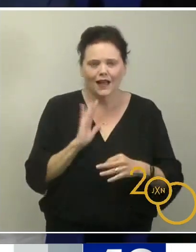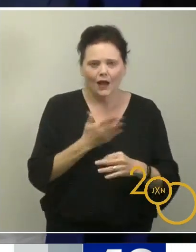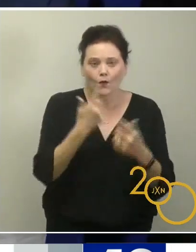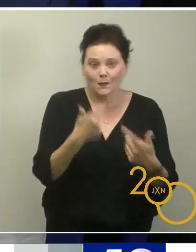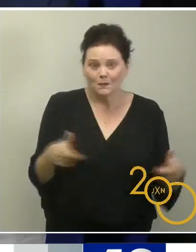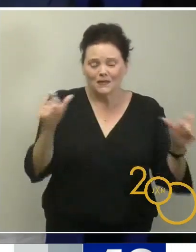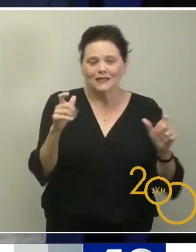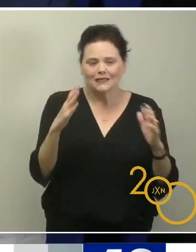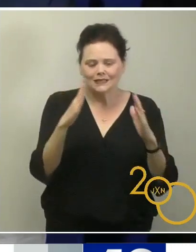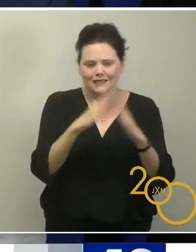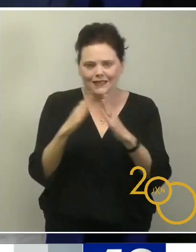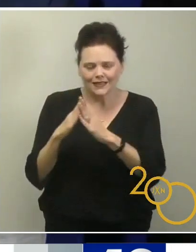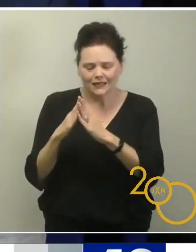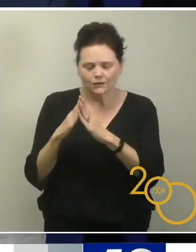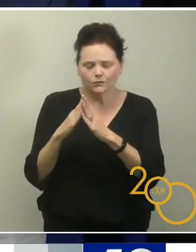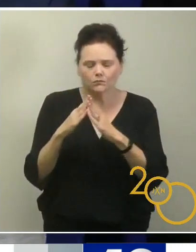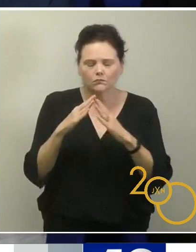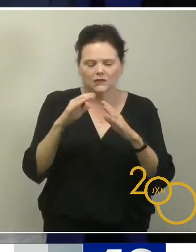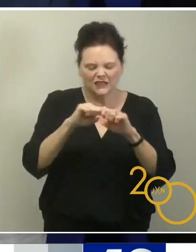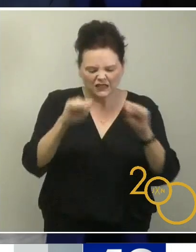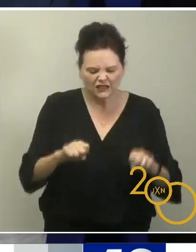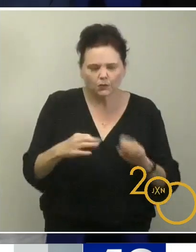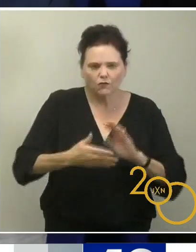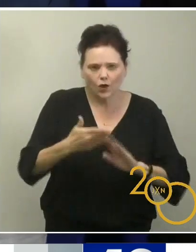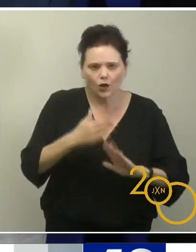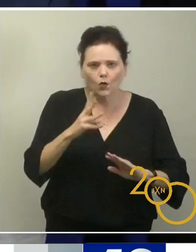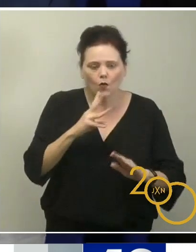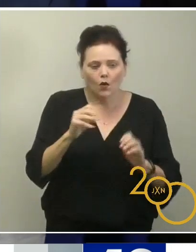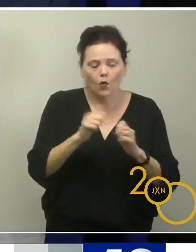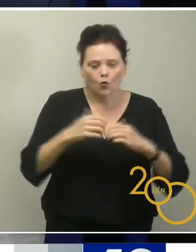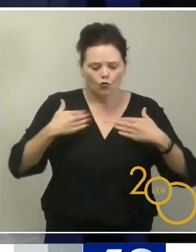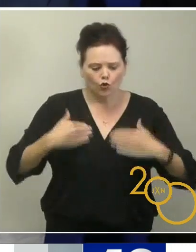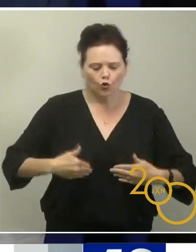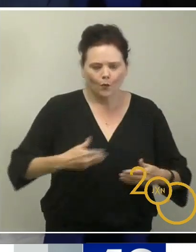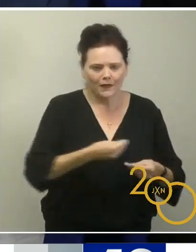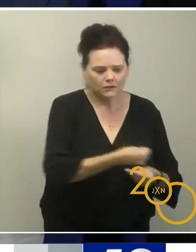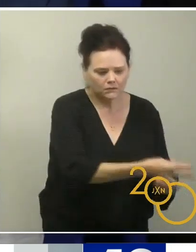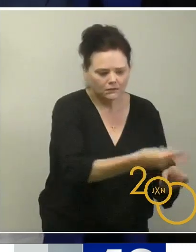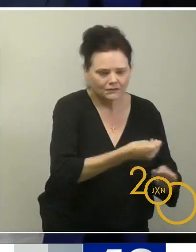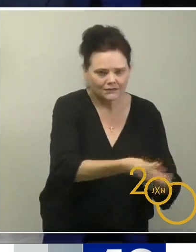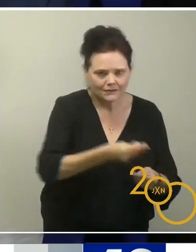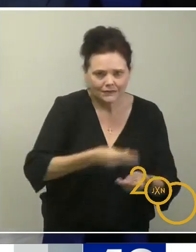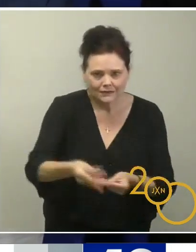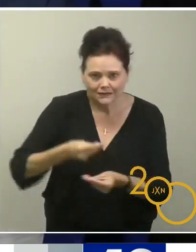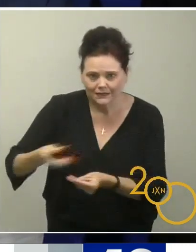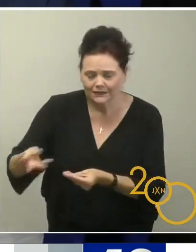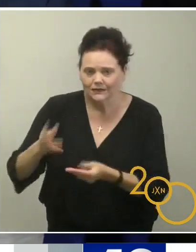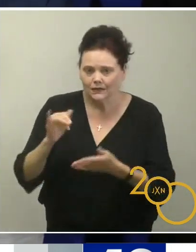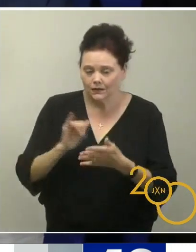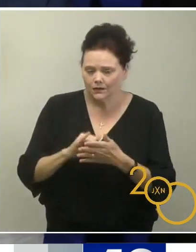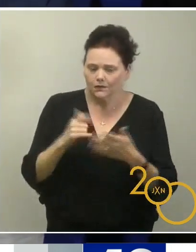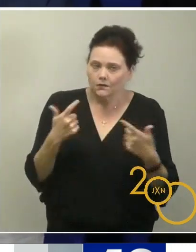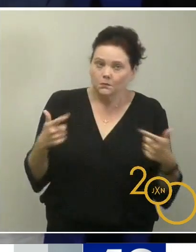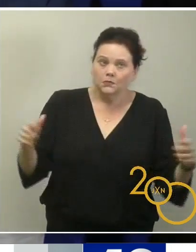STATES LEAD ON DISTRIBUTING DRINKING WATER AND NONDRINKING WATER TO RESIDENTS OF THE CITY OF JACKSON. REPLACING OUR LARGEST CITIES